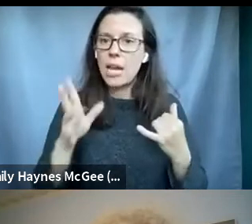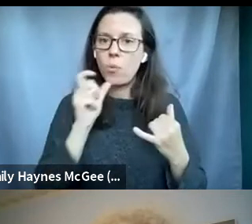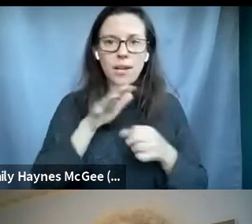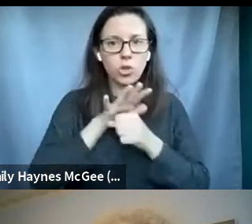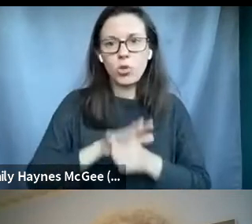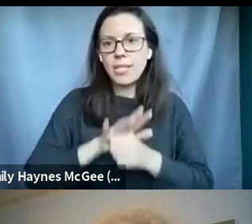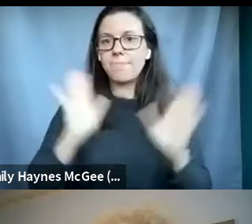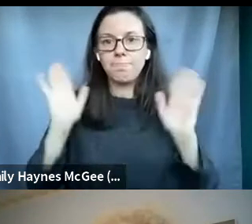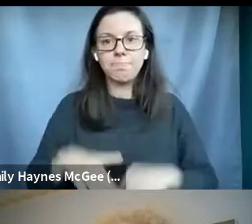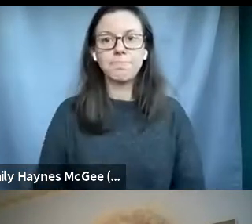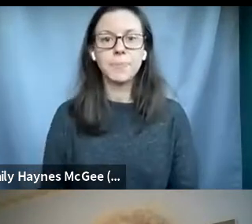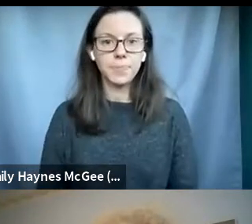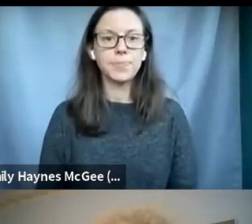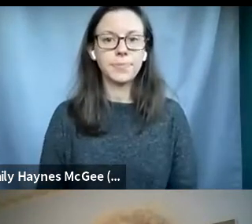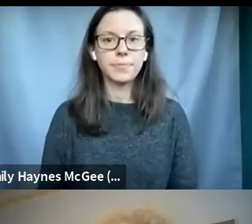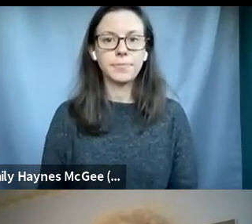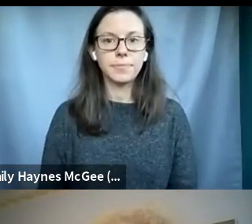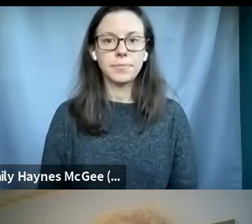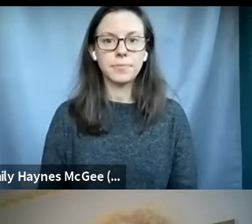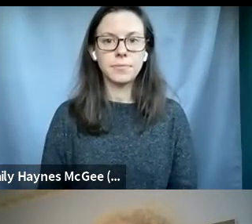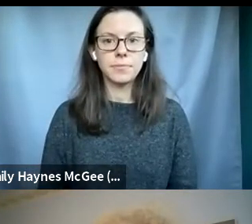Maybe now?